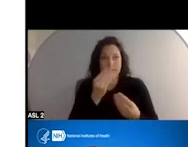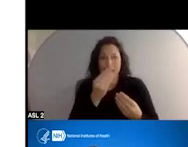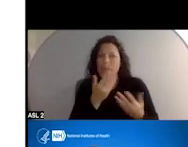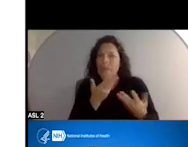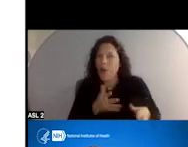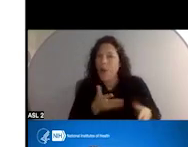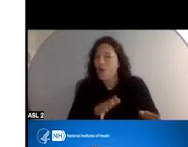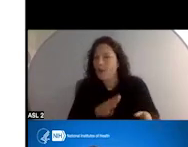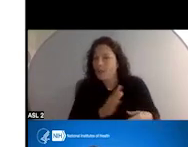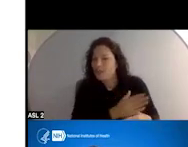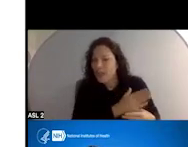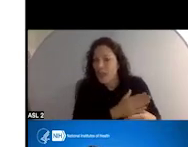if you didn't generate it?